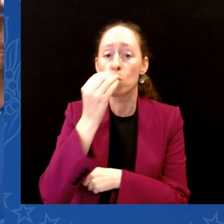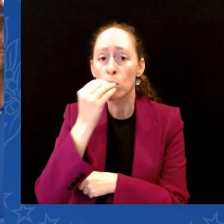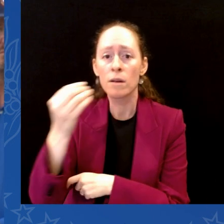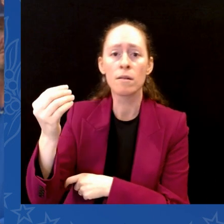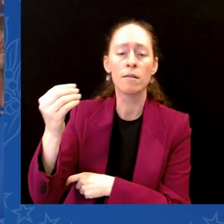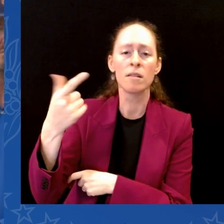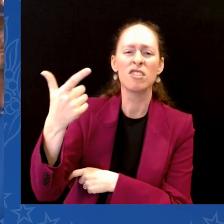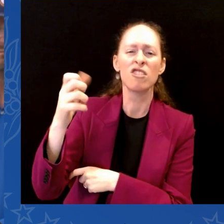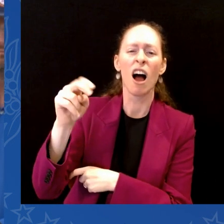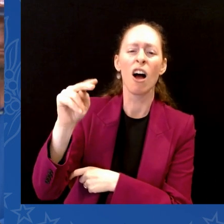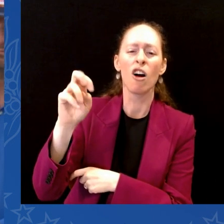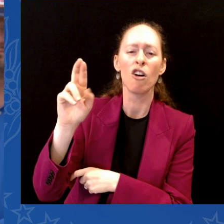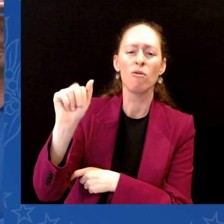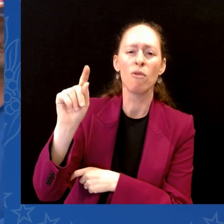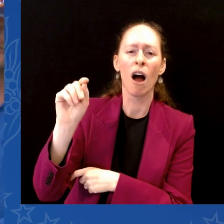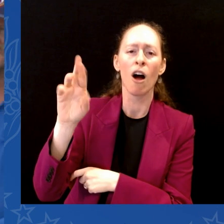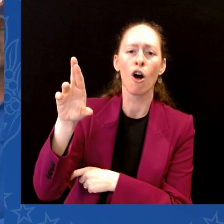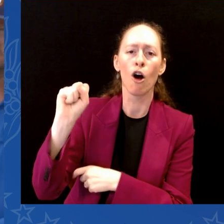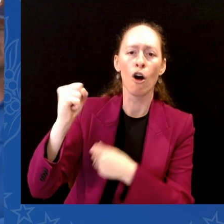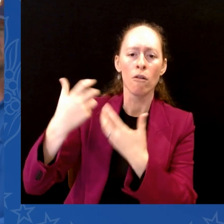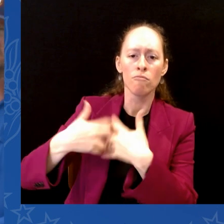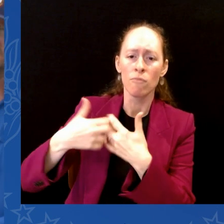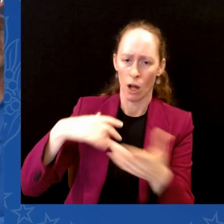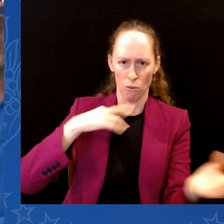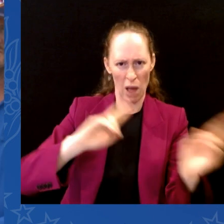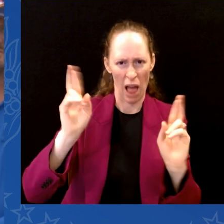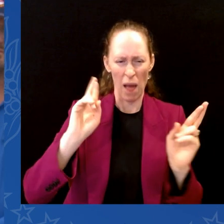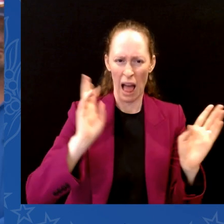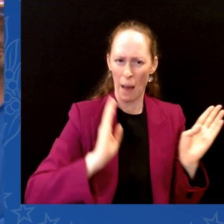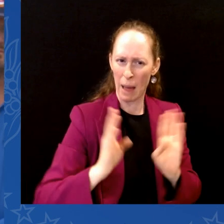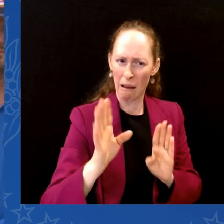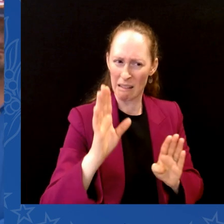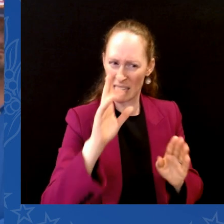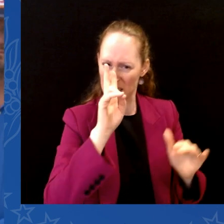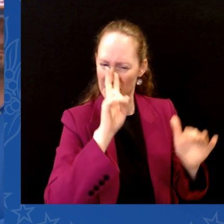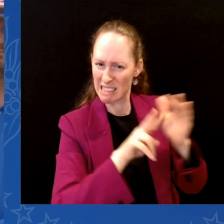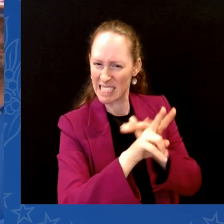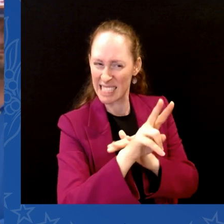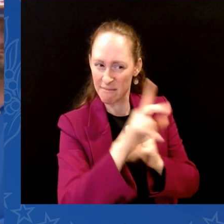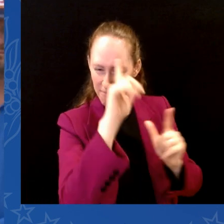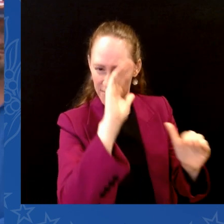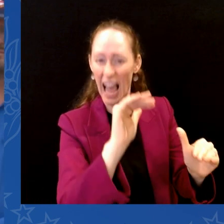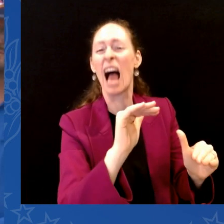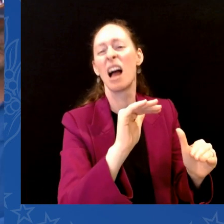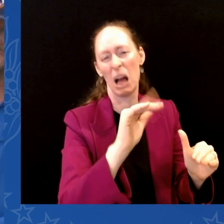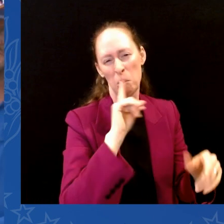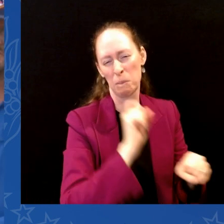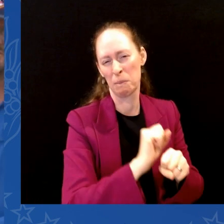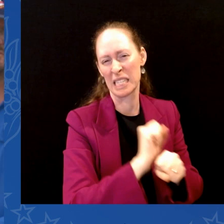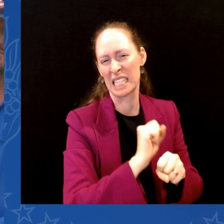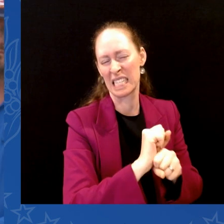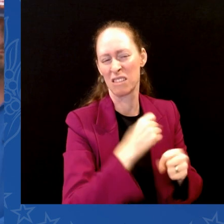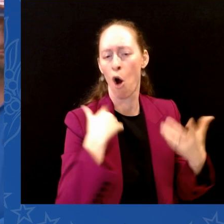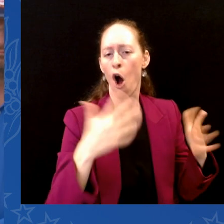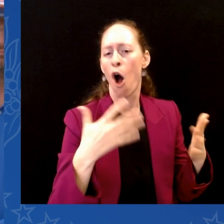And we also pre-positioned the largest number of search and rescue teams ever assembled in the United States --